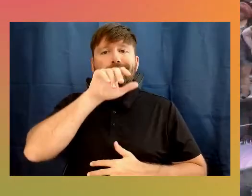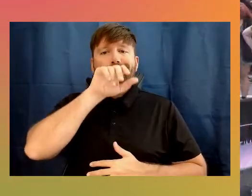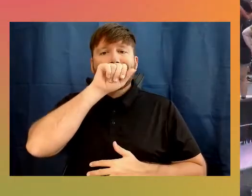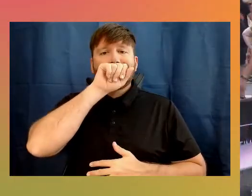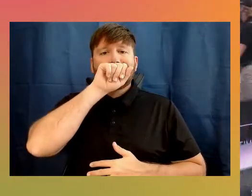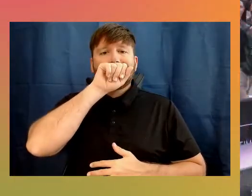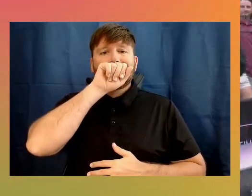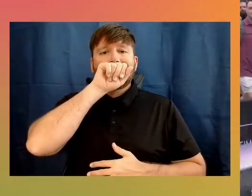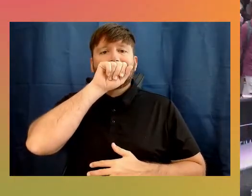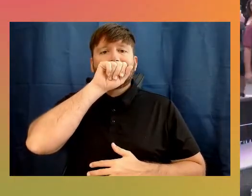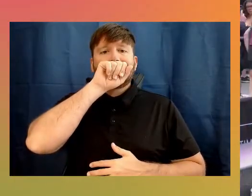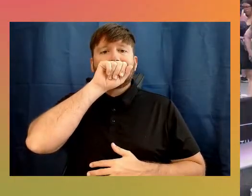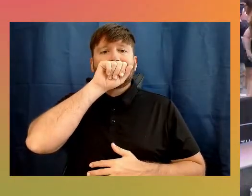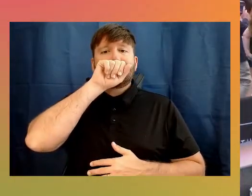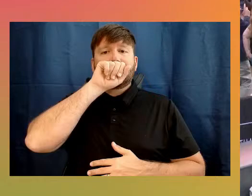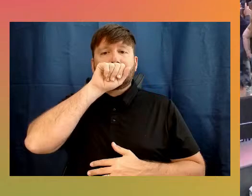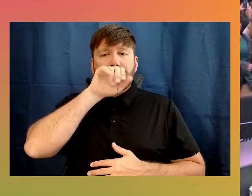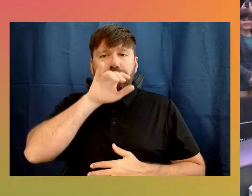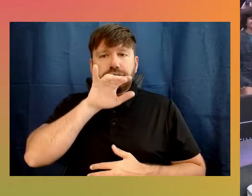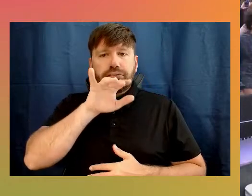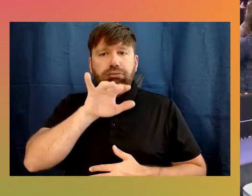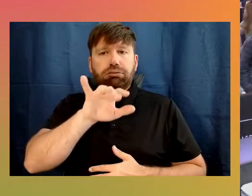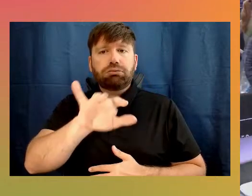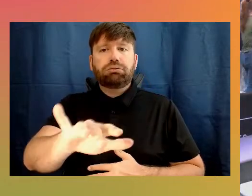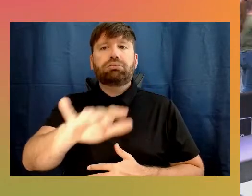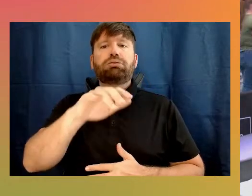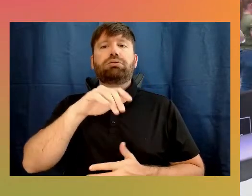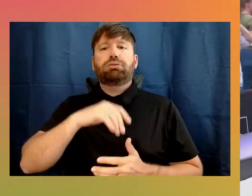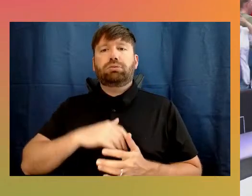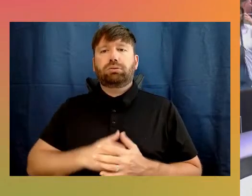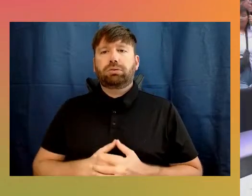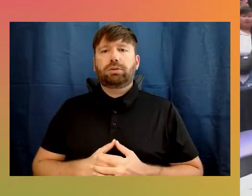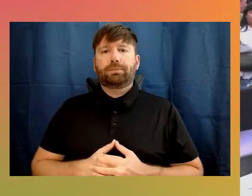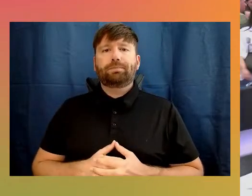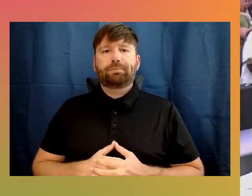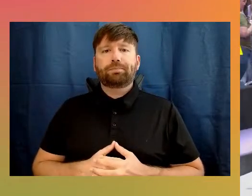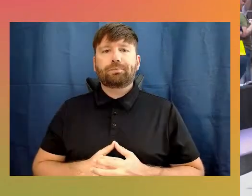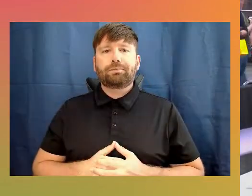BIG EXHALE OUT. GOOD AGAIN.